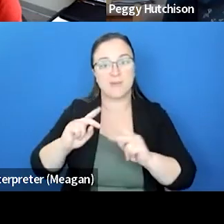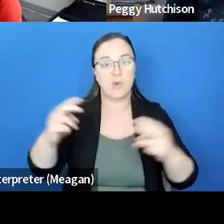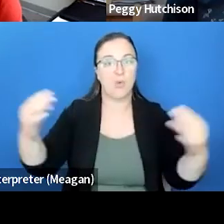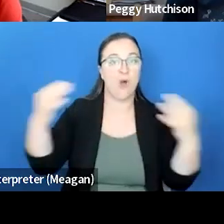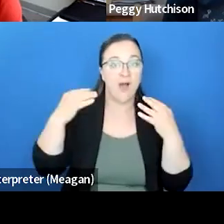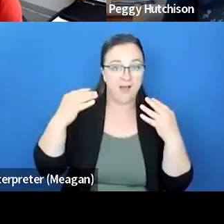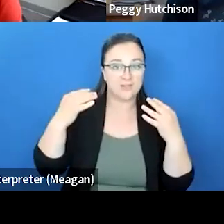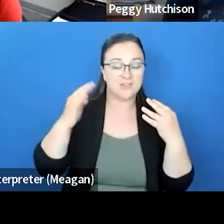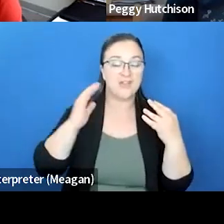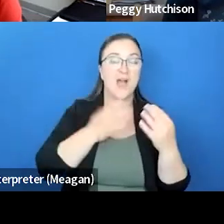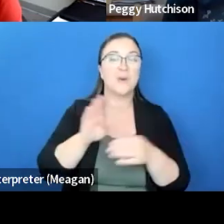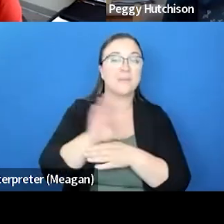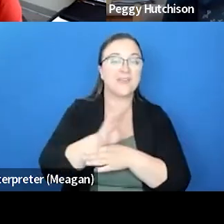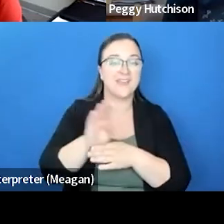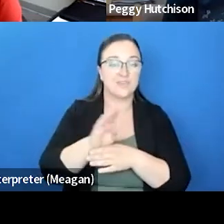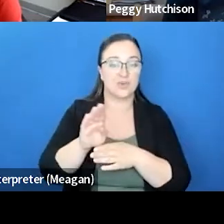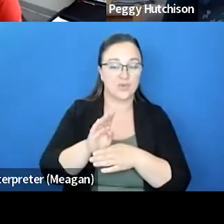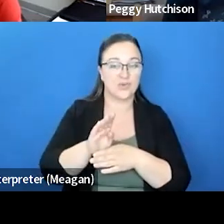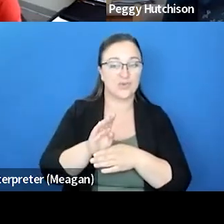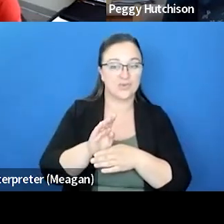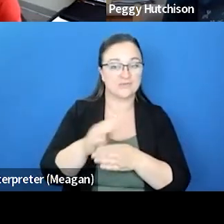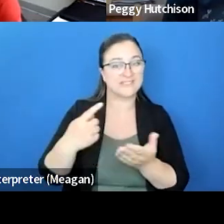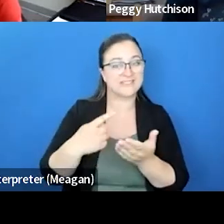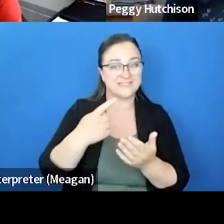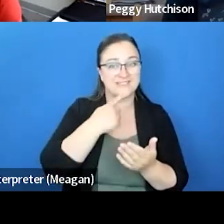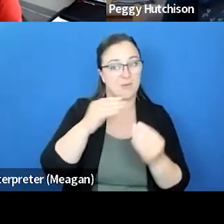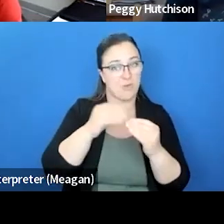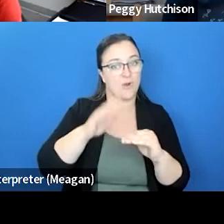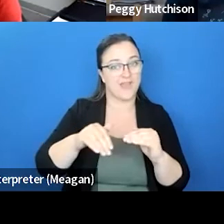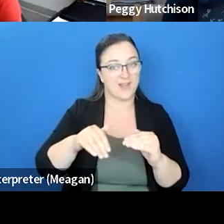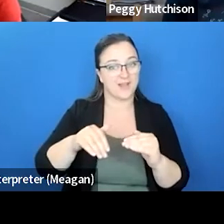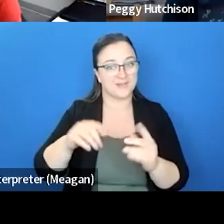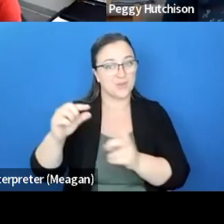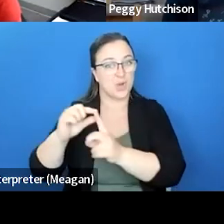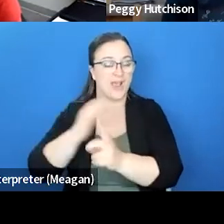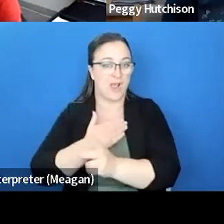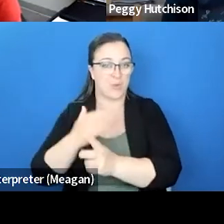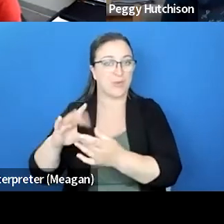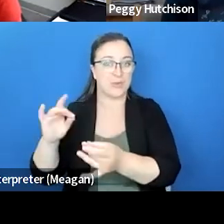Our behaviors speak probably louder than words. And I notice several folks have put in